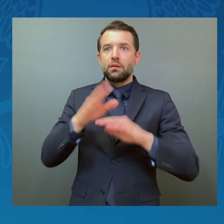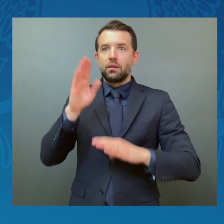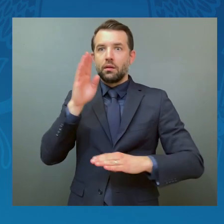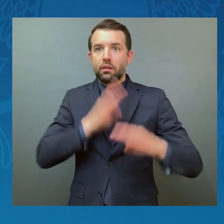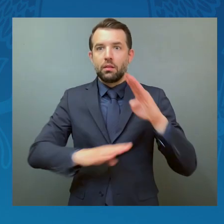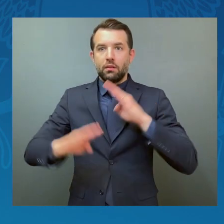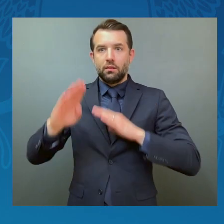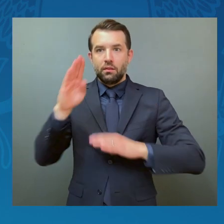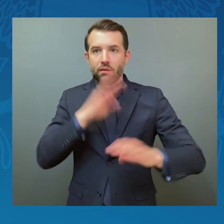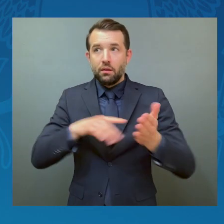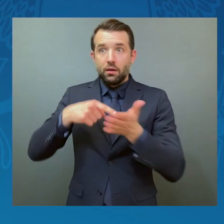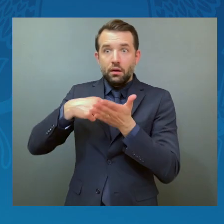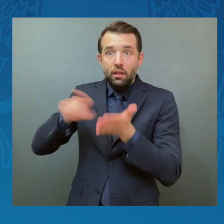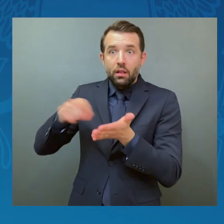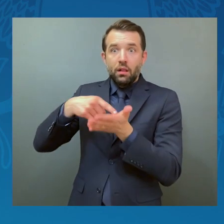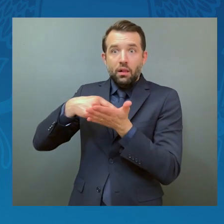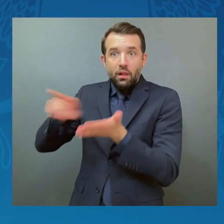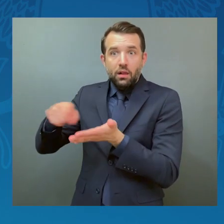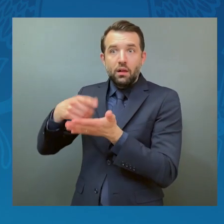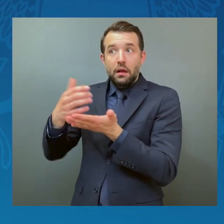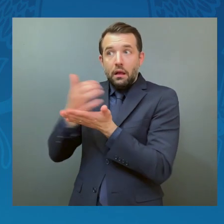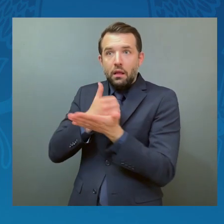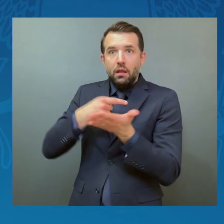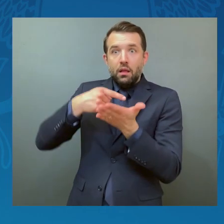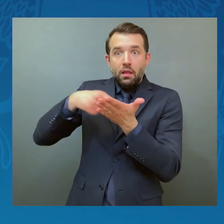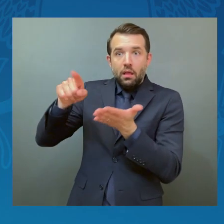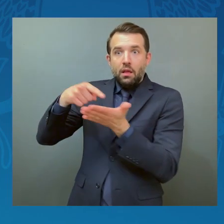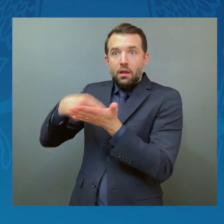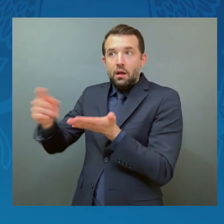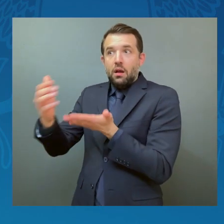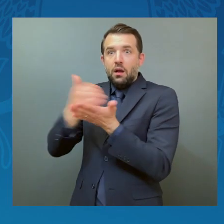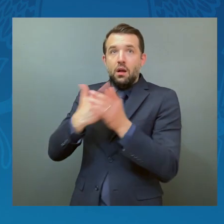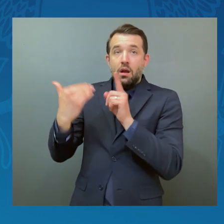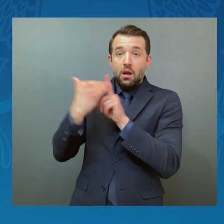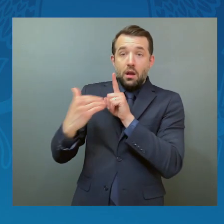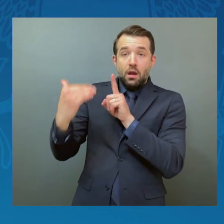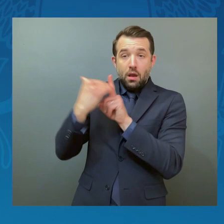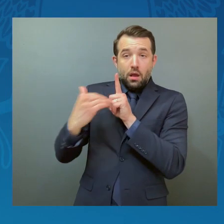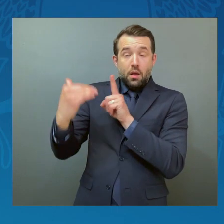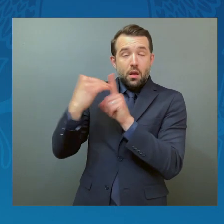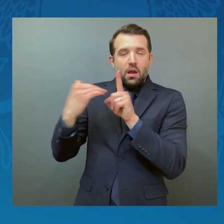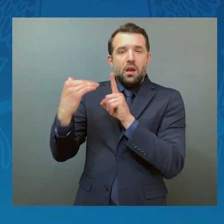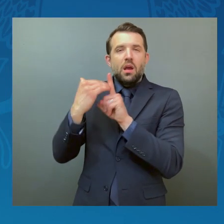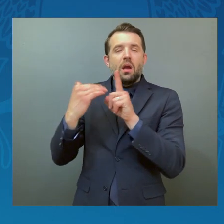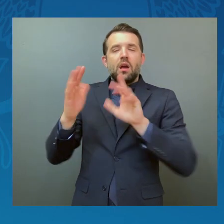with the burden of debt associated with a medical need.